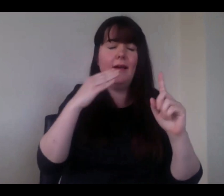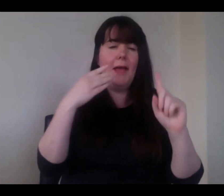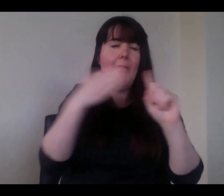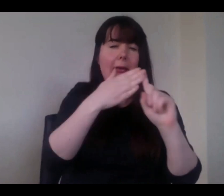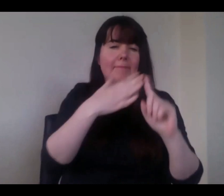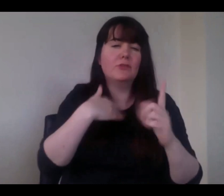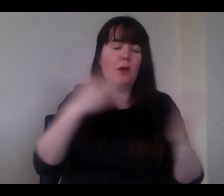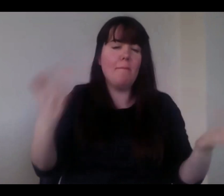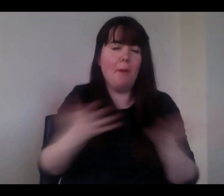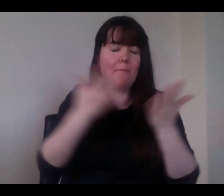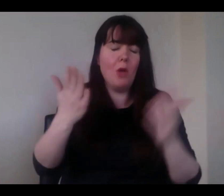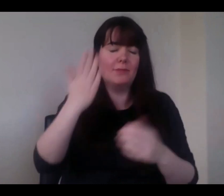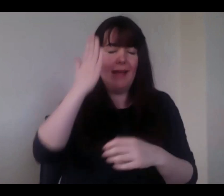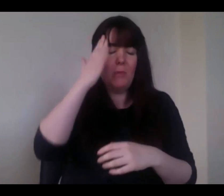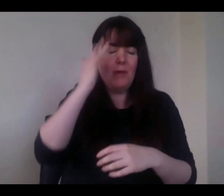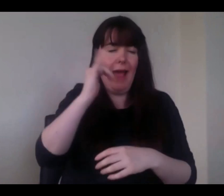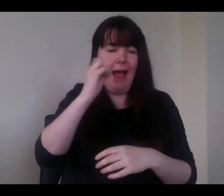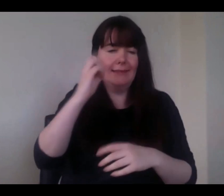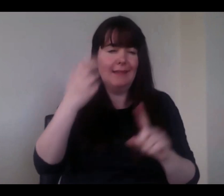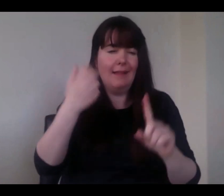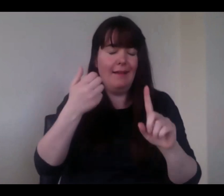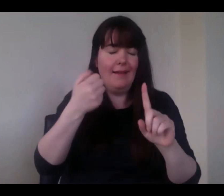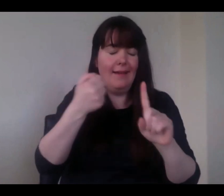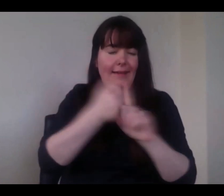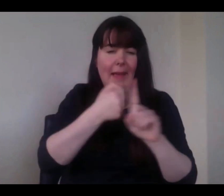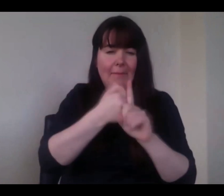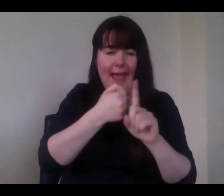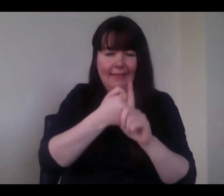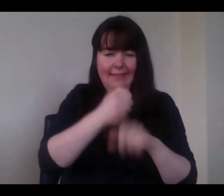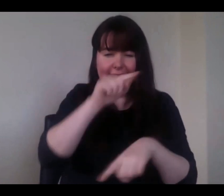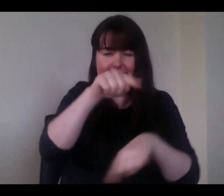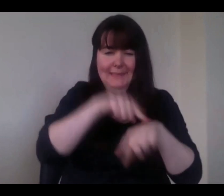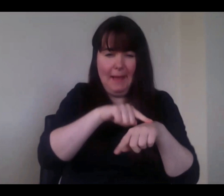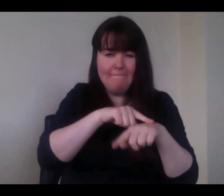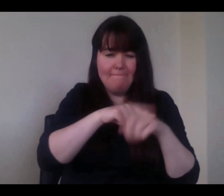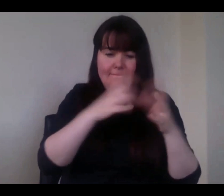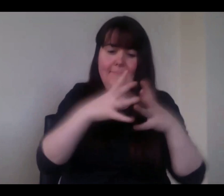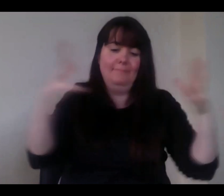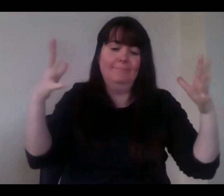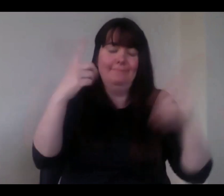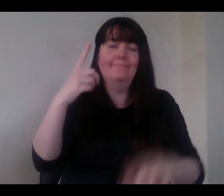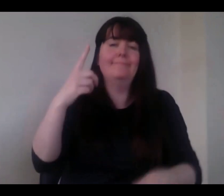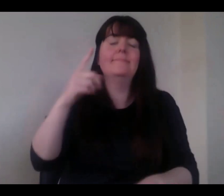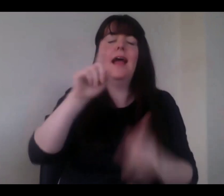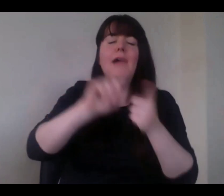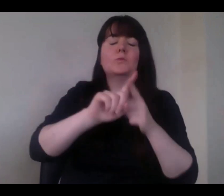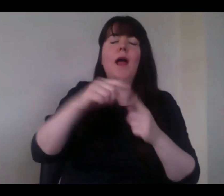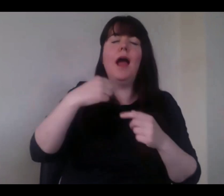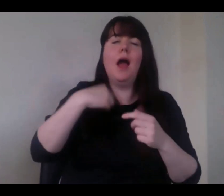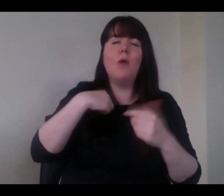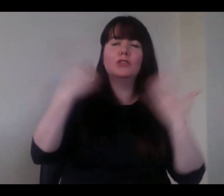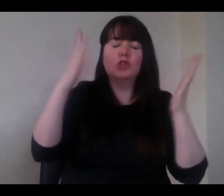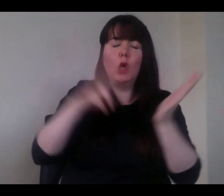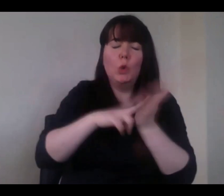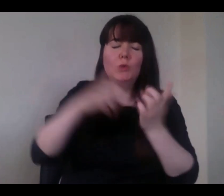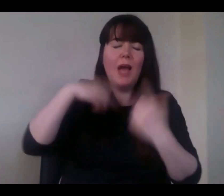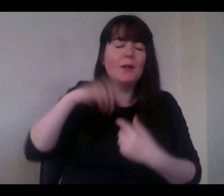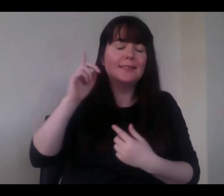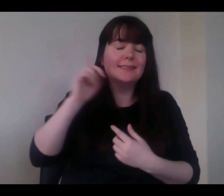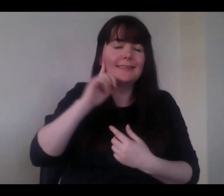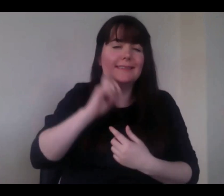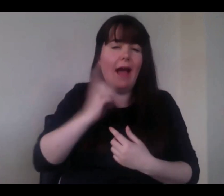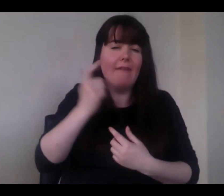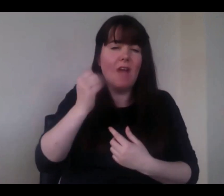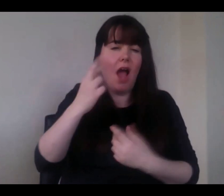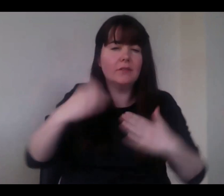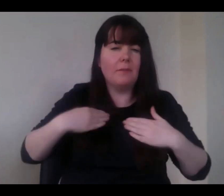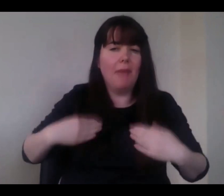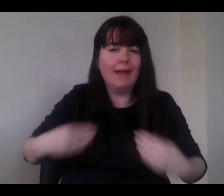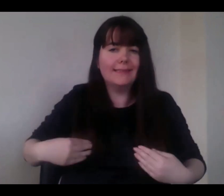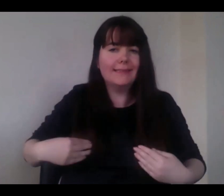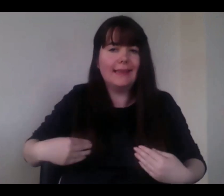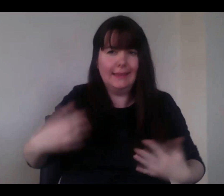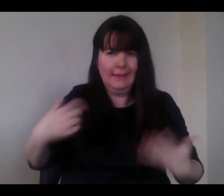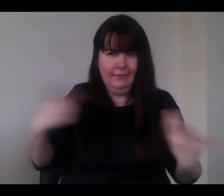big thing was that we were completely invested in promoting ISL awareness and we played